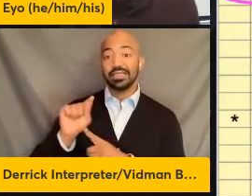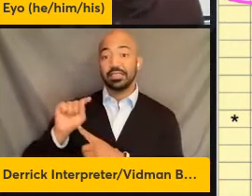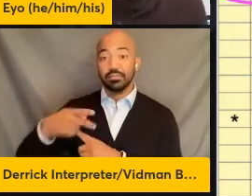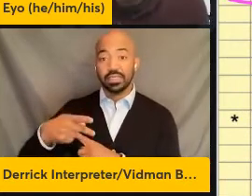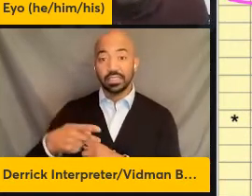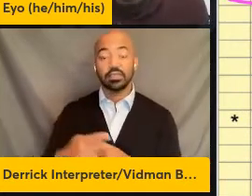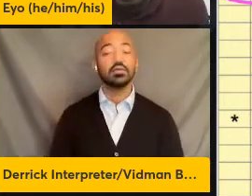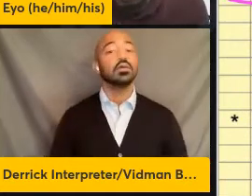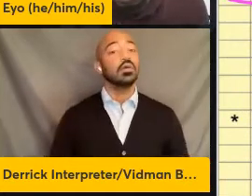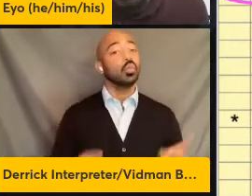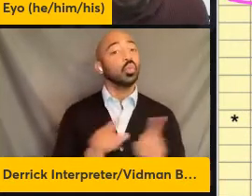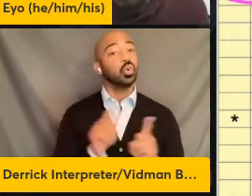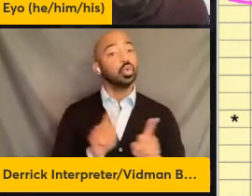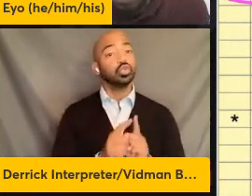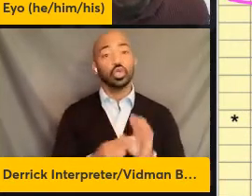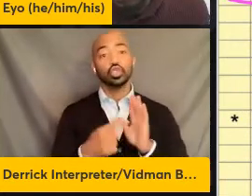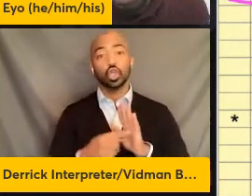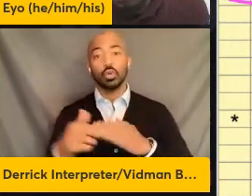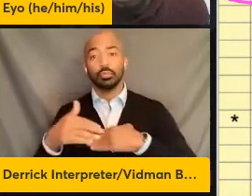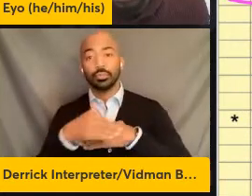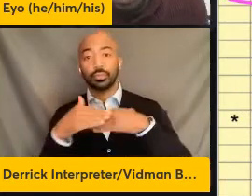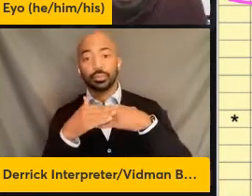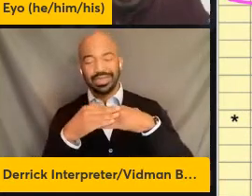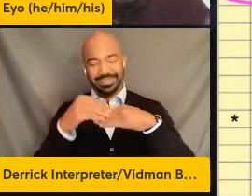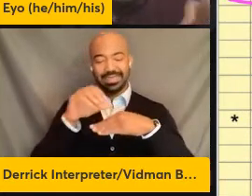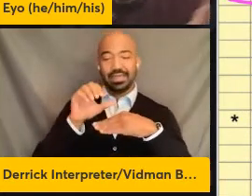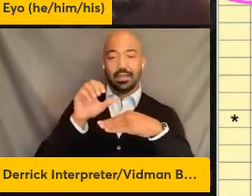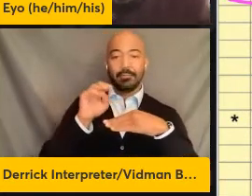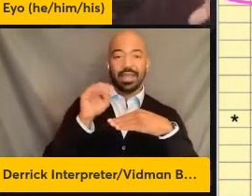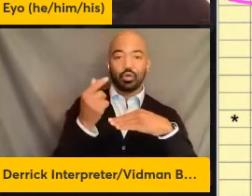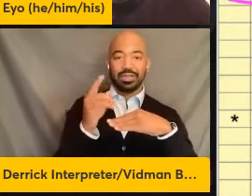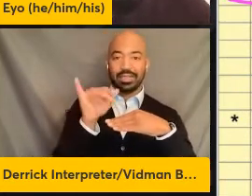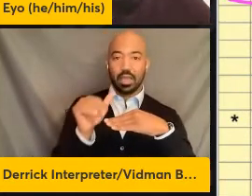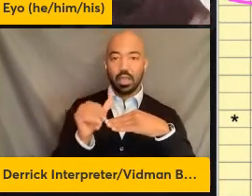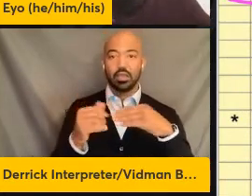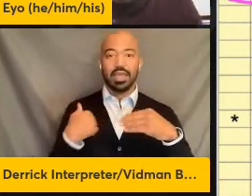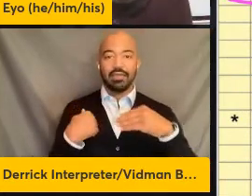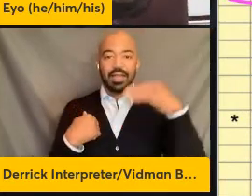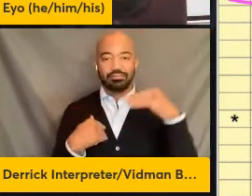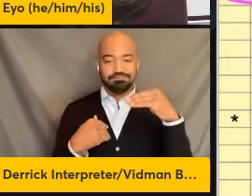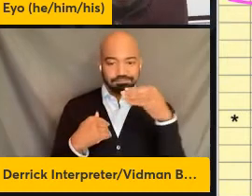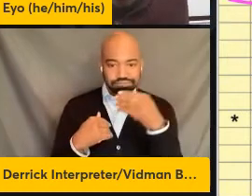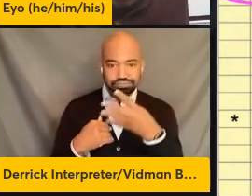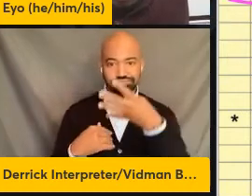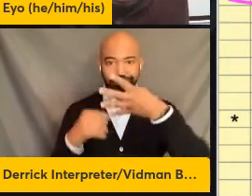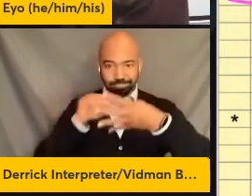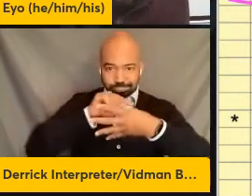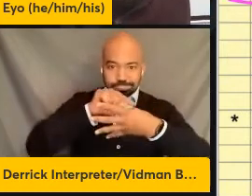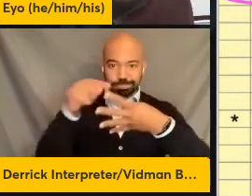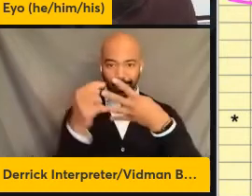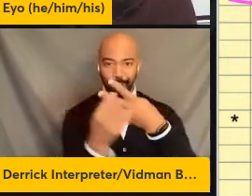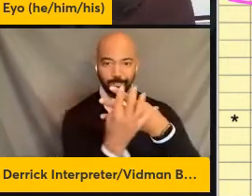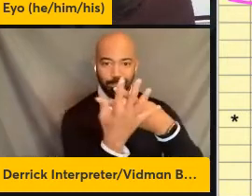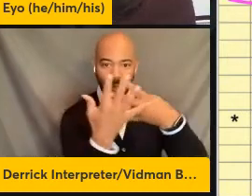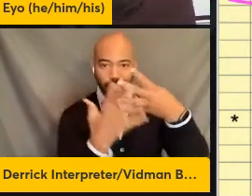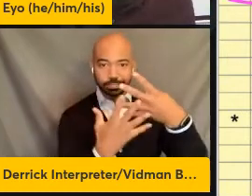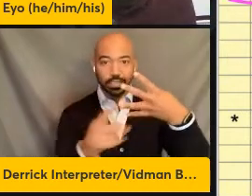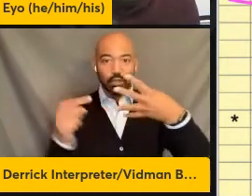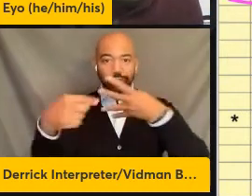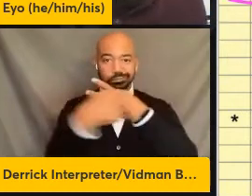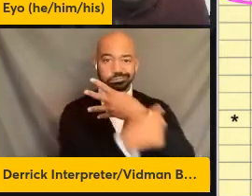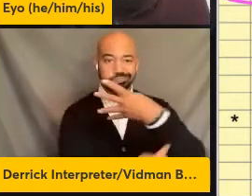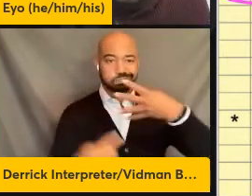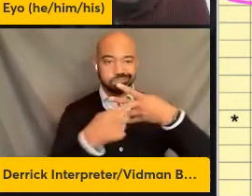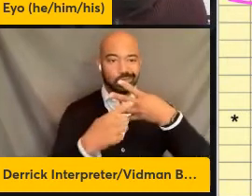and it's expressed on the surface of the microglia board in the finger like projections, as well as on their cell bodies. It